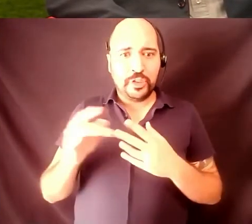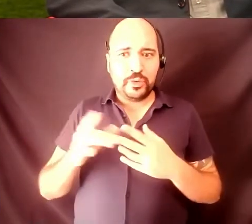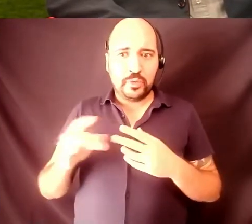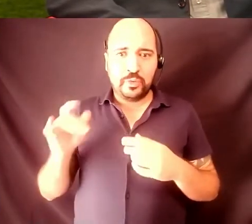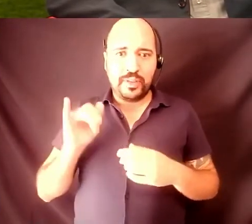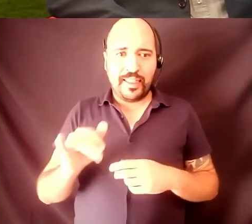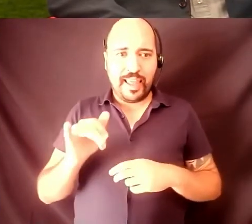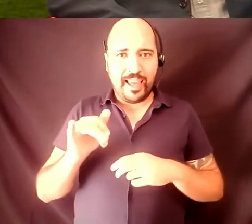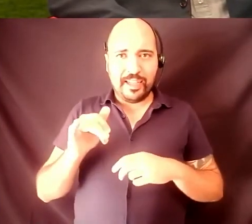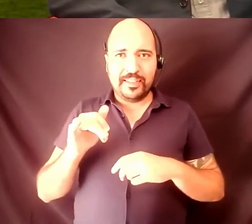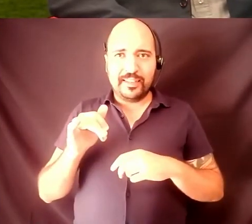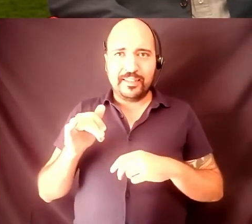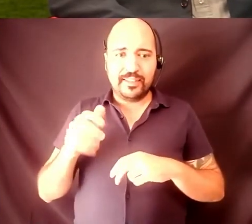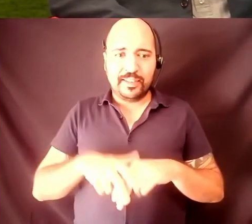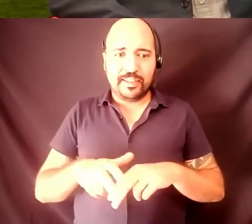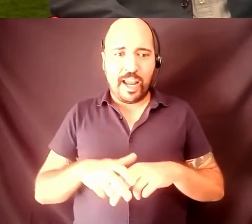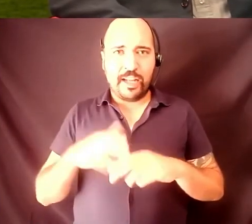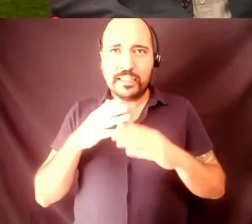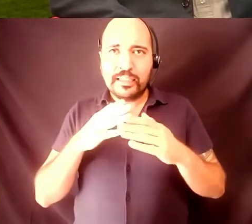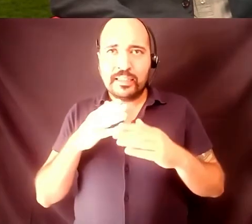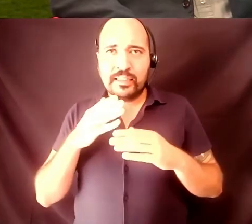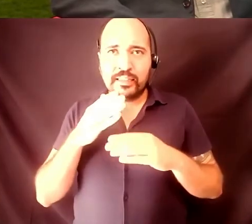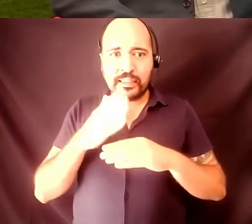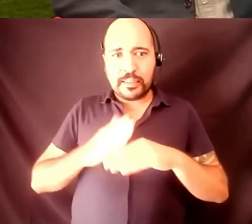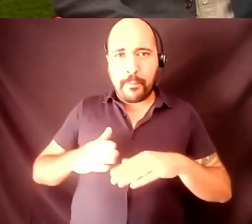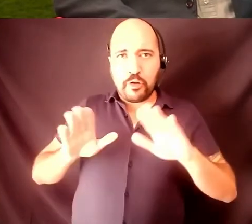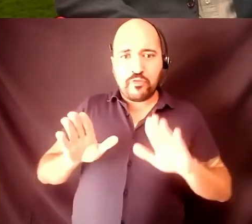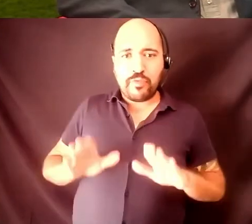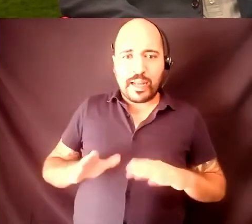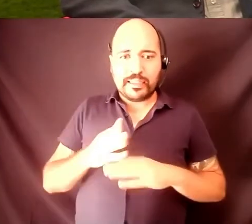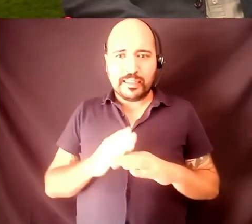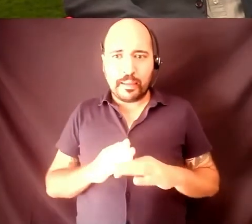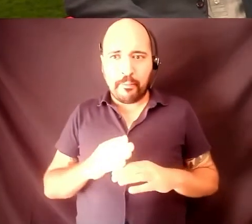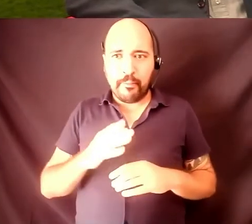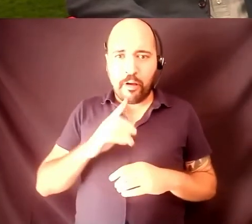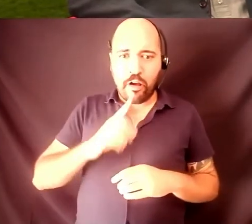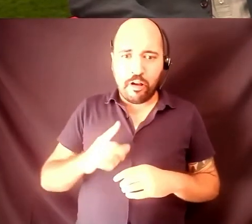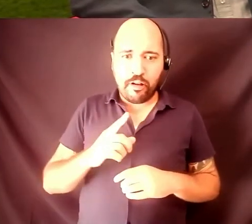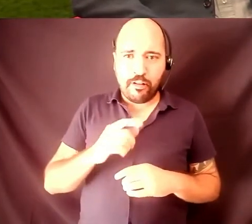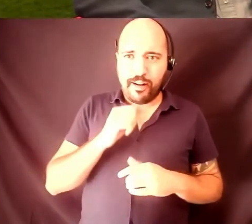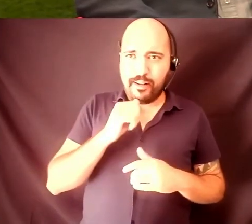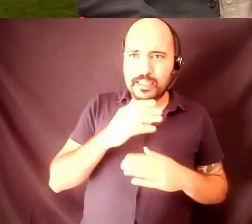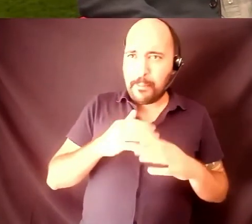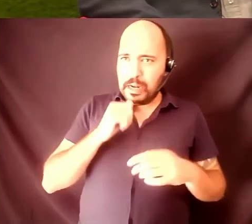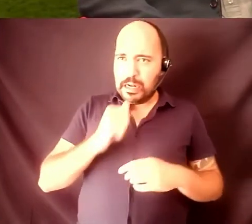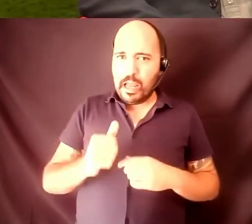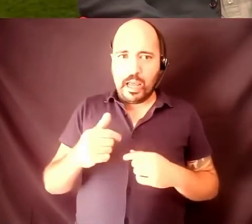Well, could I just pick the one that I kind of feel comfortable in?